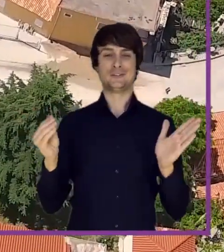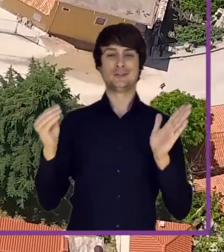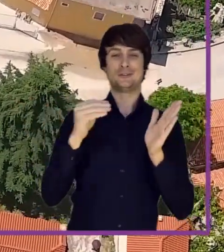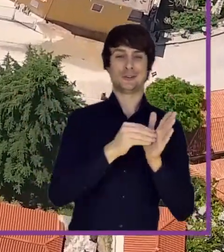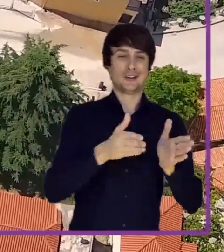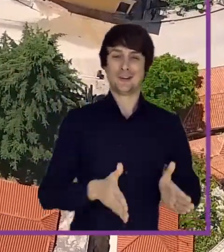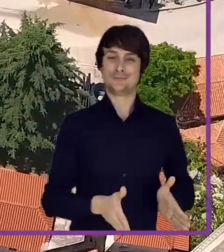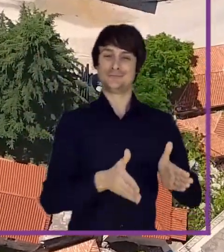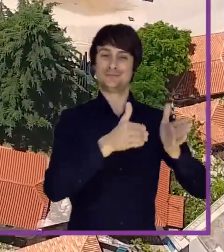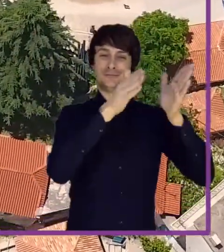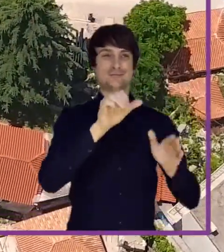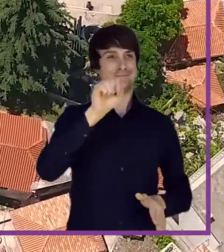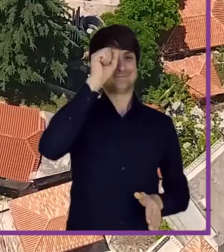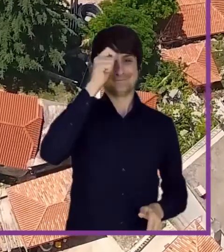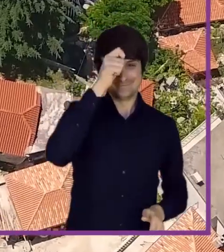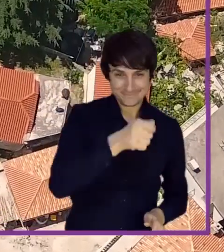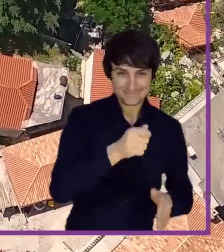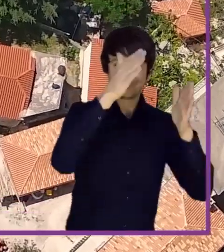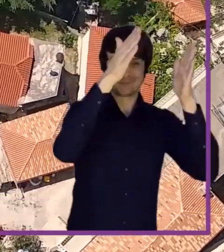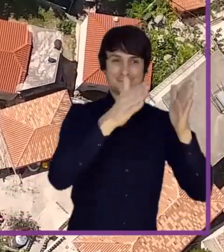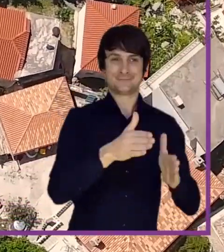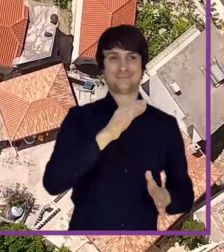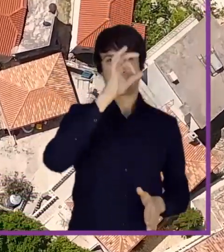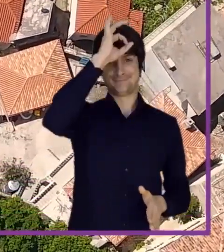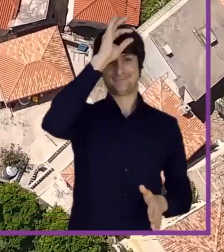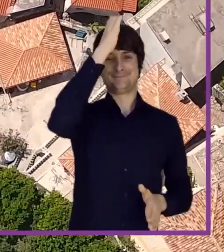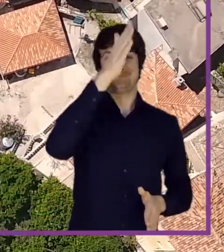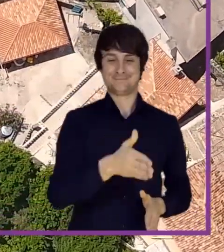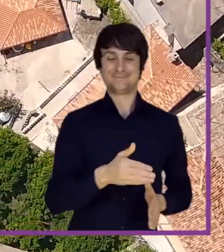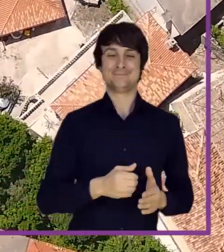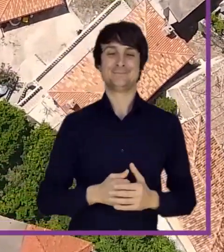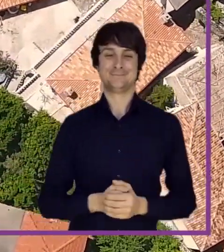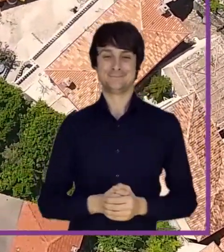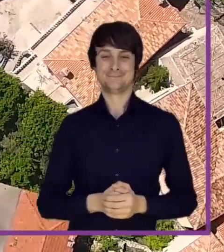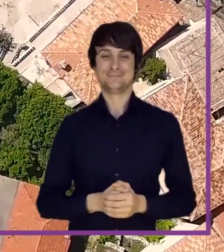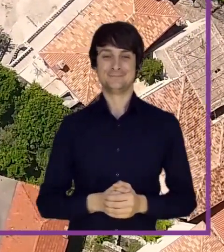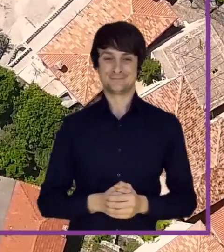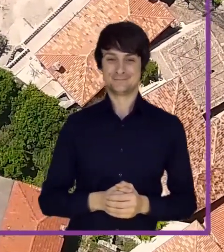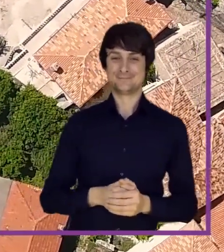in 1944; Llambro Andoni, battalion commander involved in the national liberation wars and Zaho Koka, World War II partisan and People’s Hero, and many other figures. After 2018, the square, the promenade, and the old houses have been reconstructed by